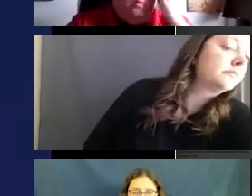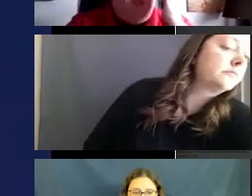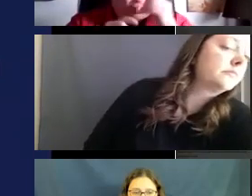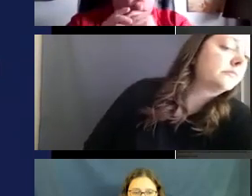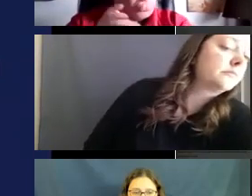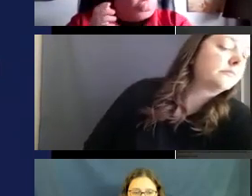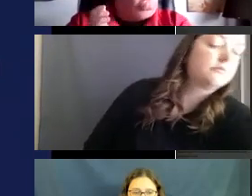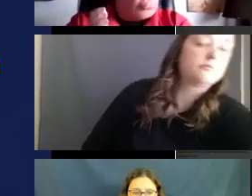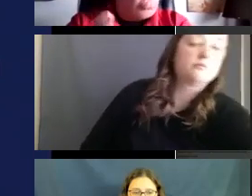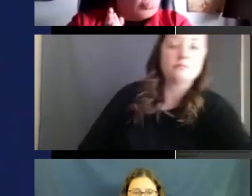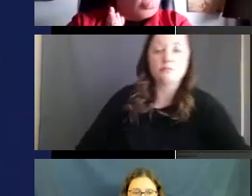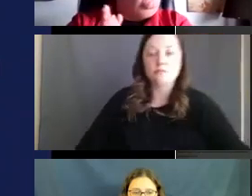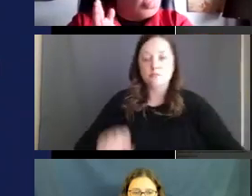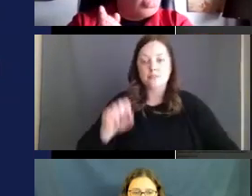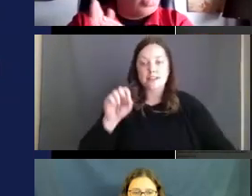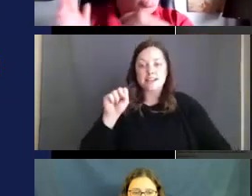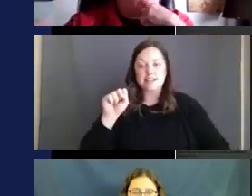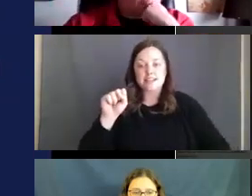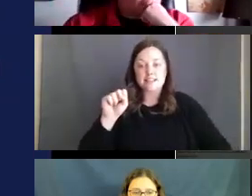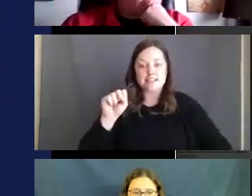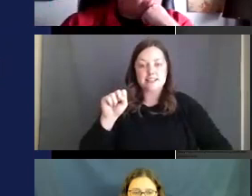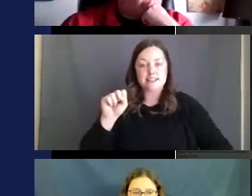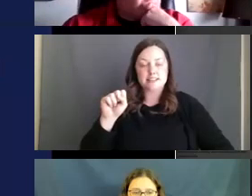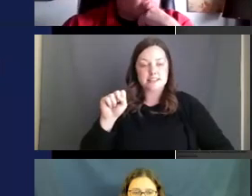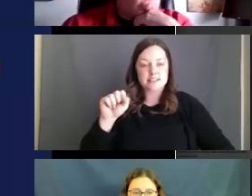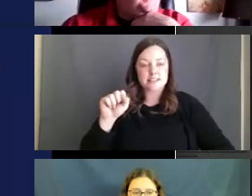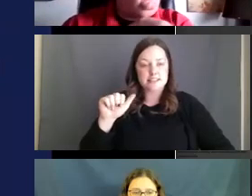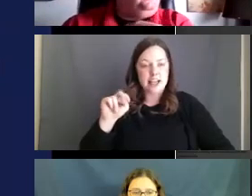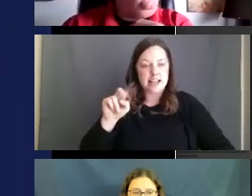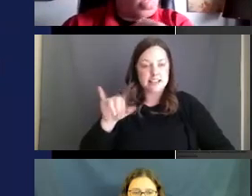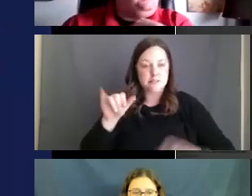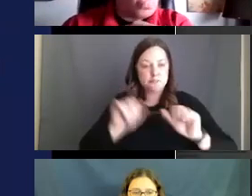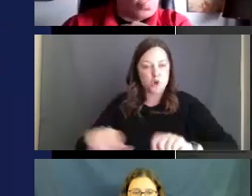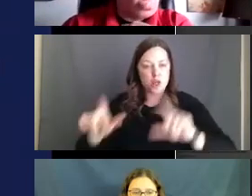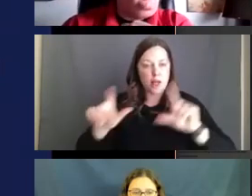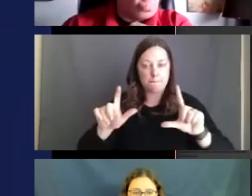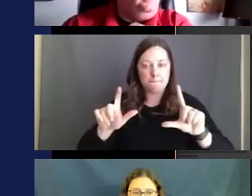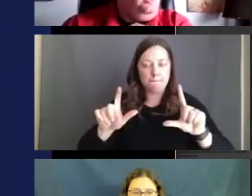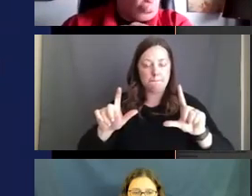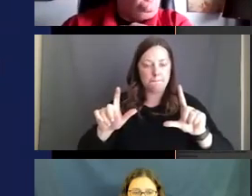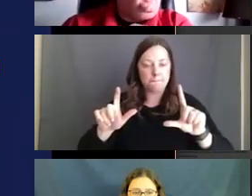You can upload and put a video and as well.